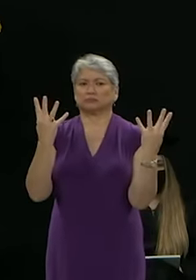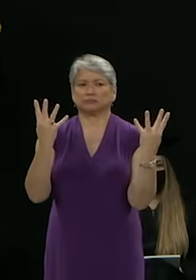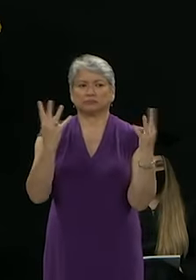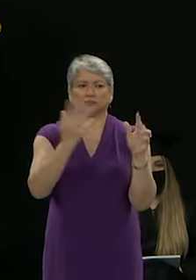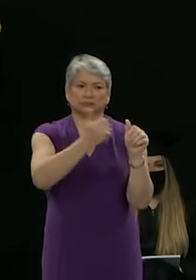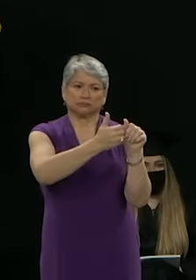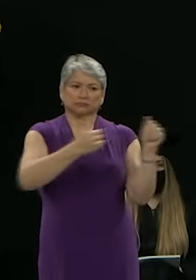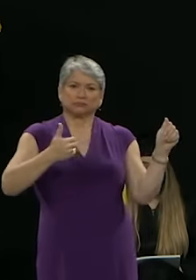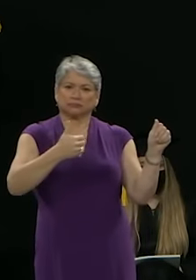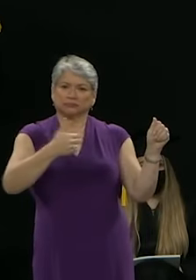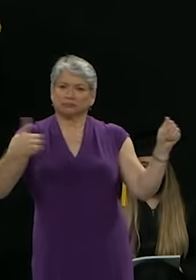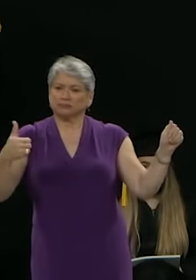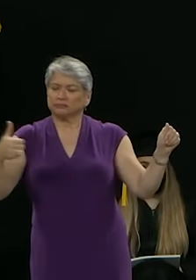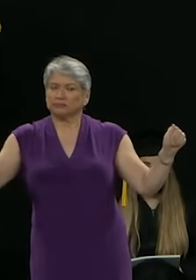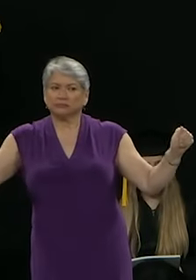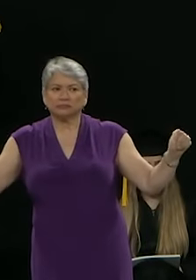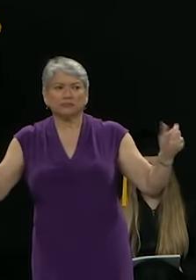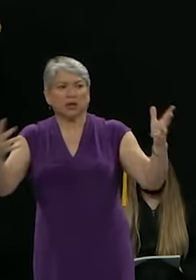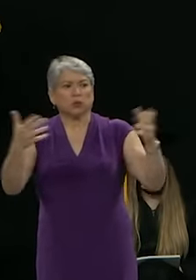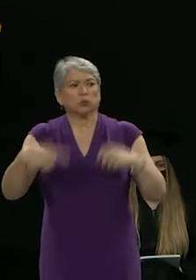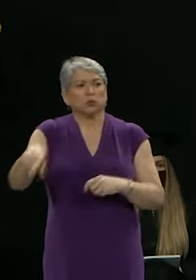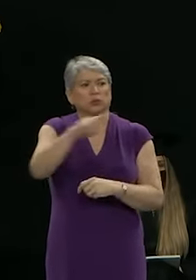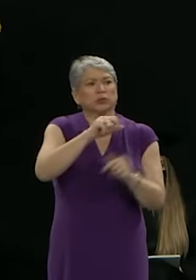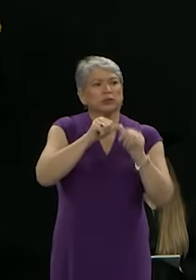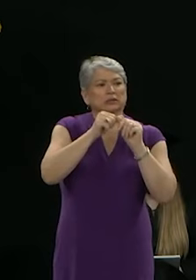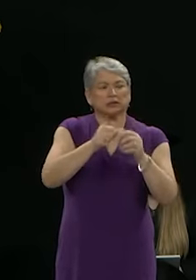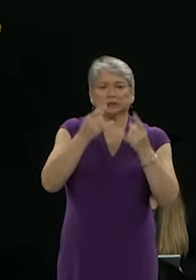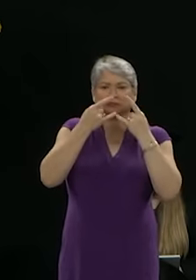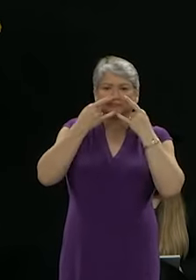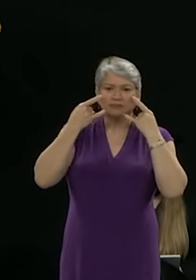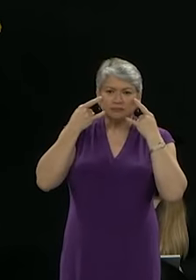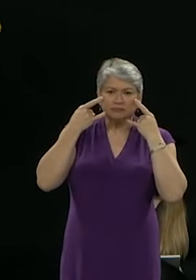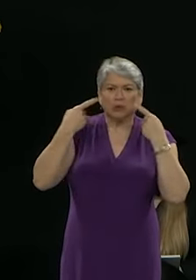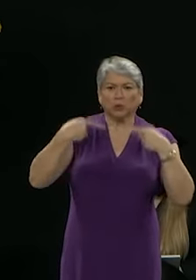I'd like to ask you to continue to wear your face covering while you are in line